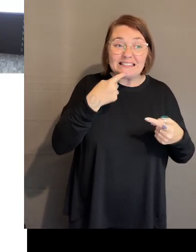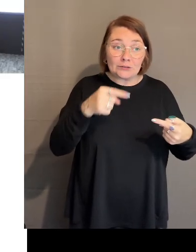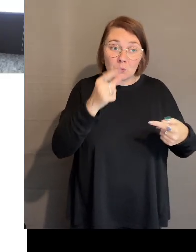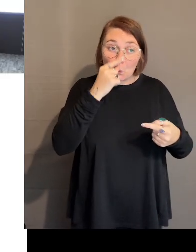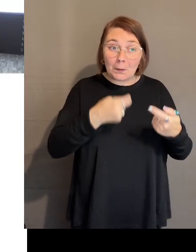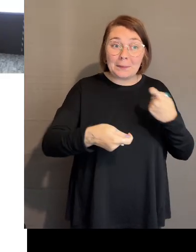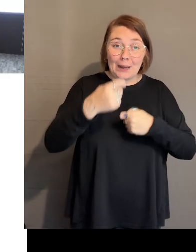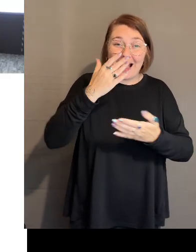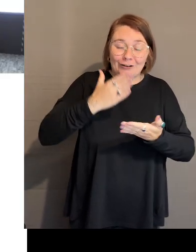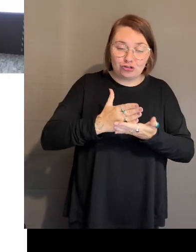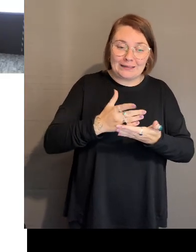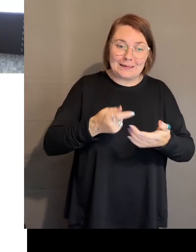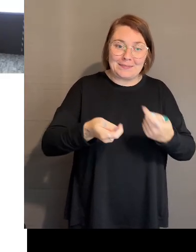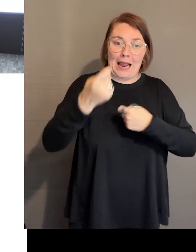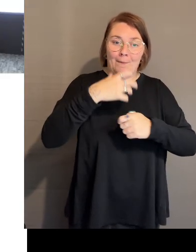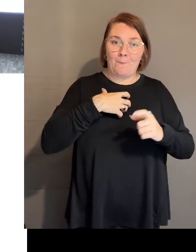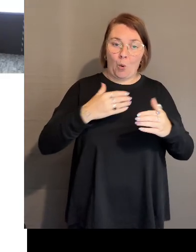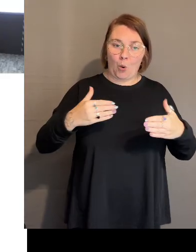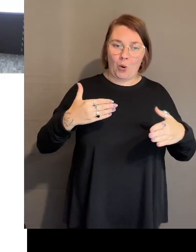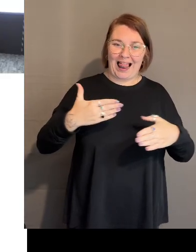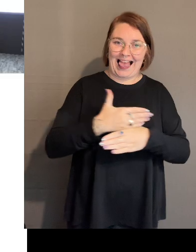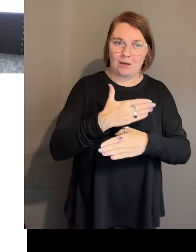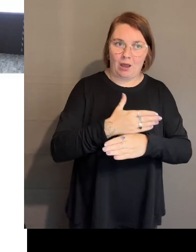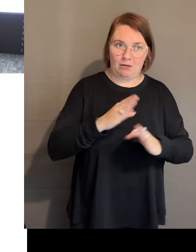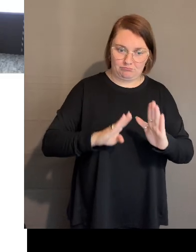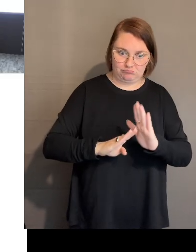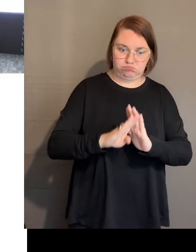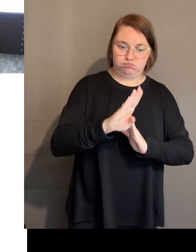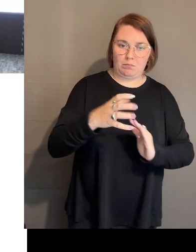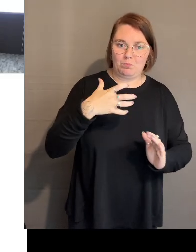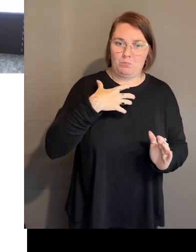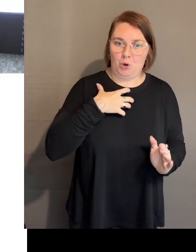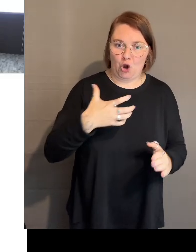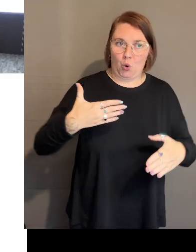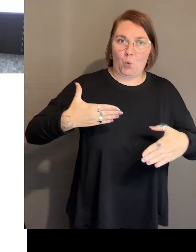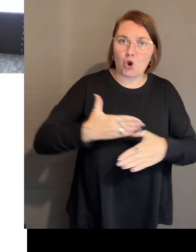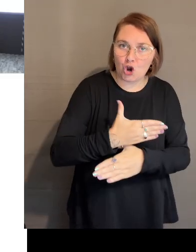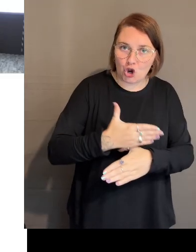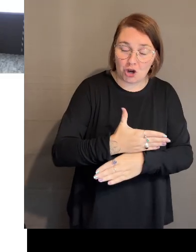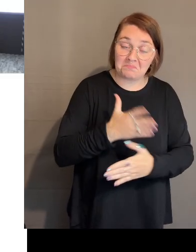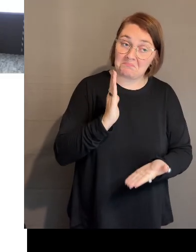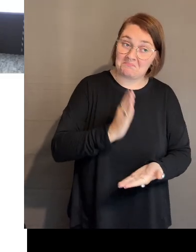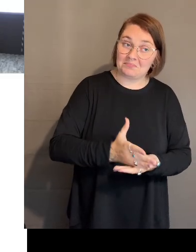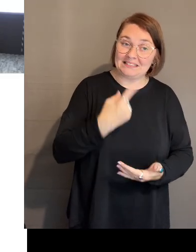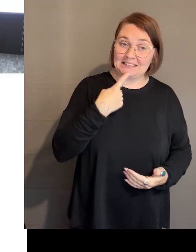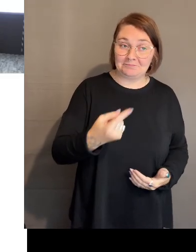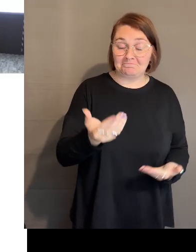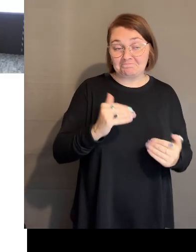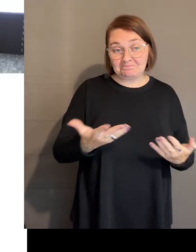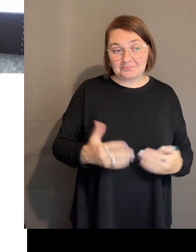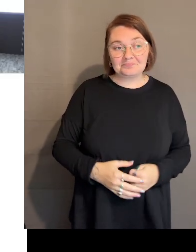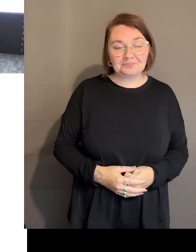This could lead to that you actually increase your labor market activities, that you work more. And…